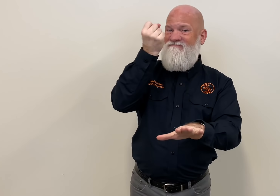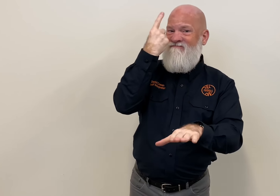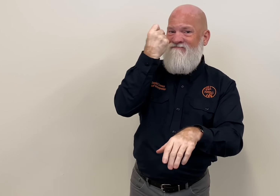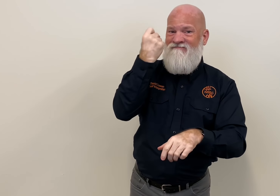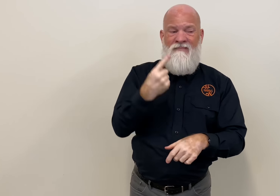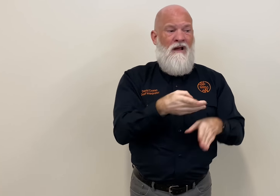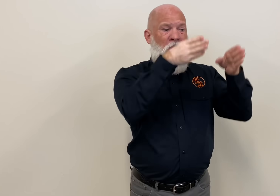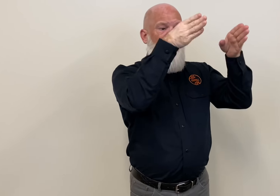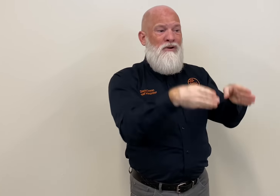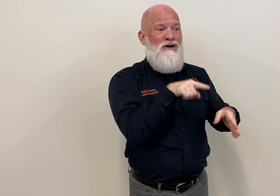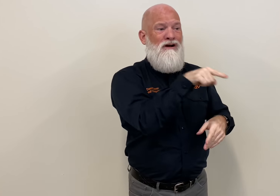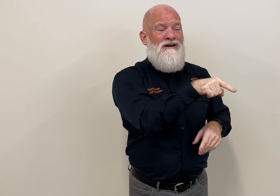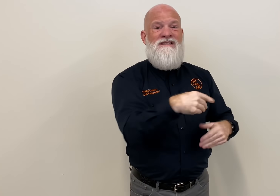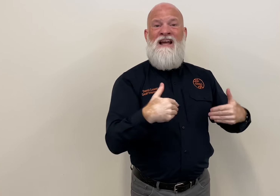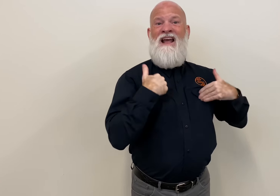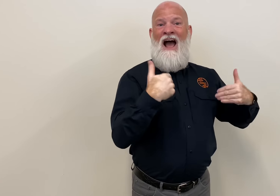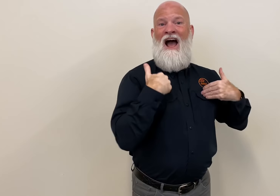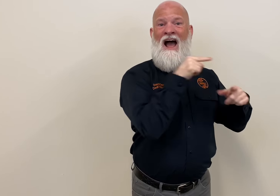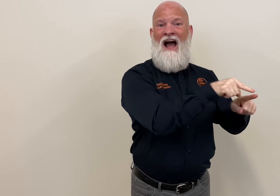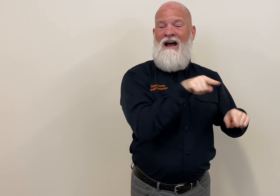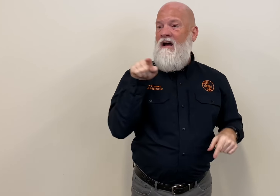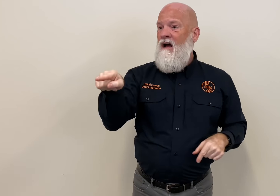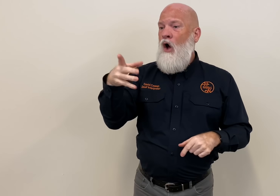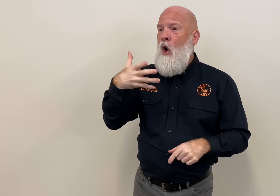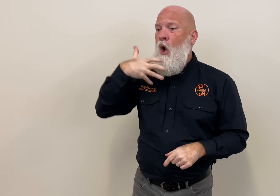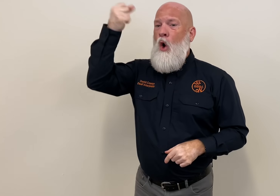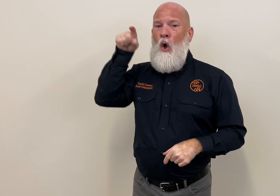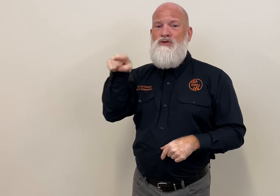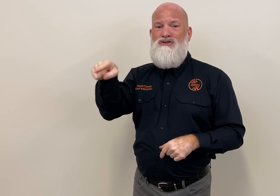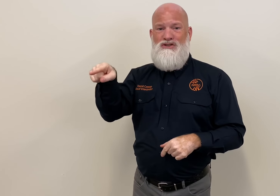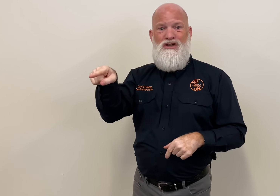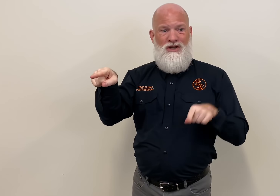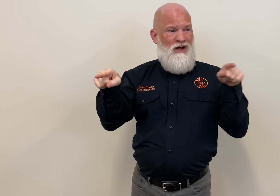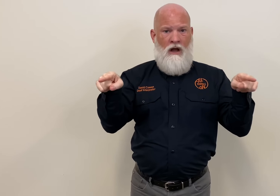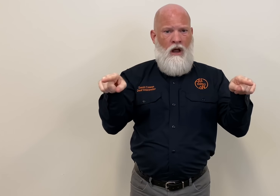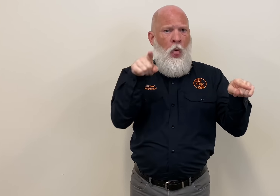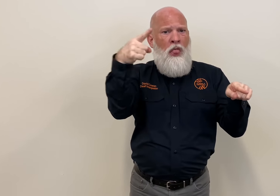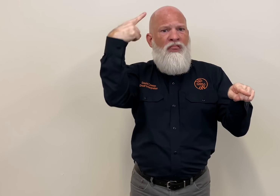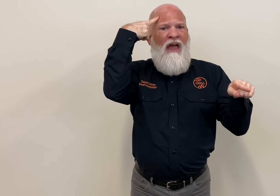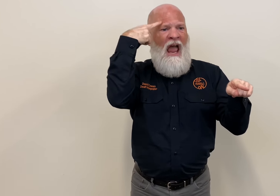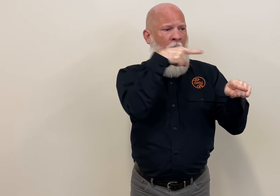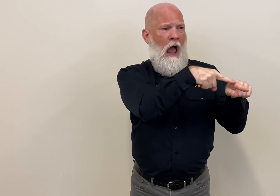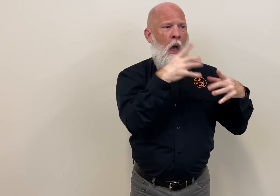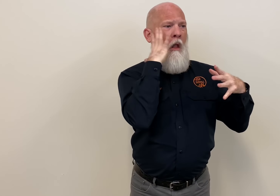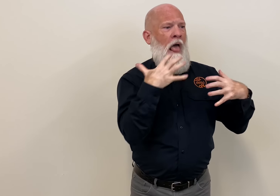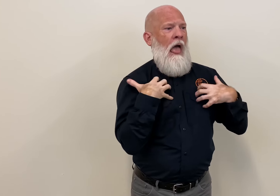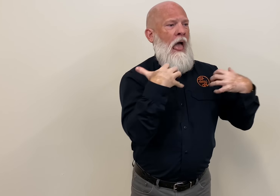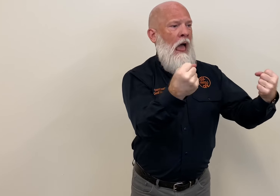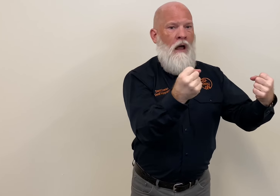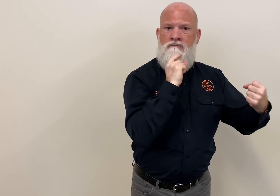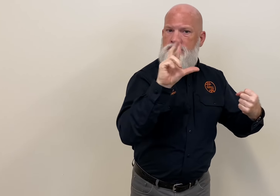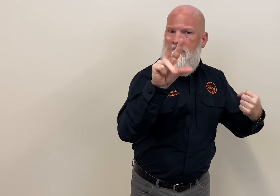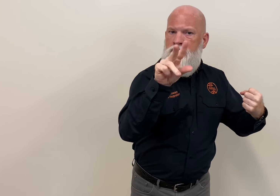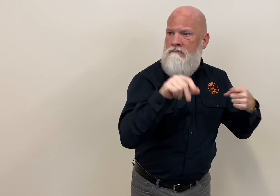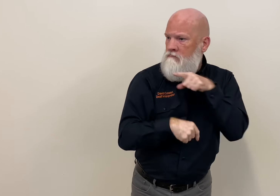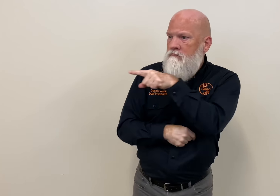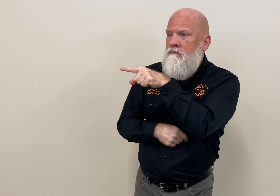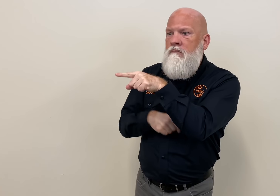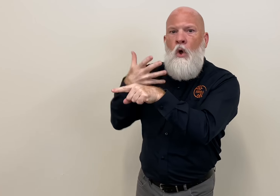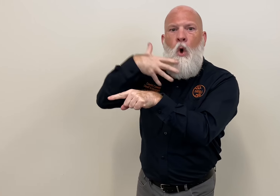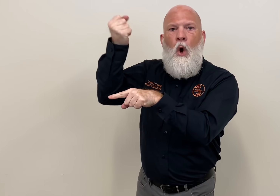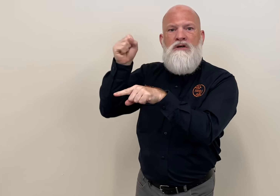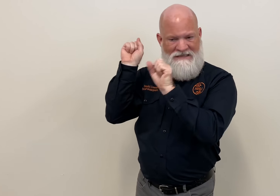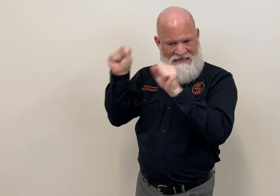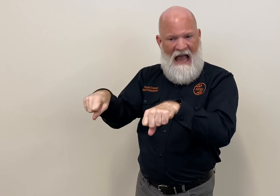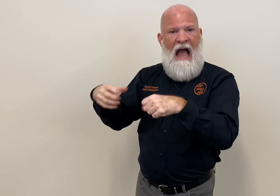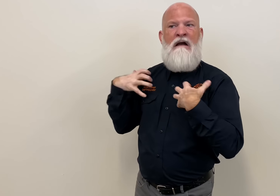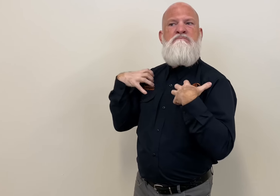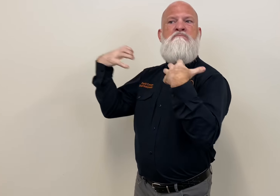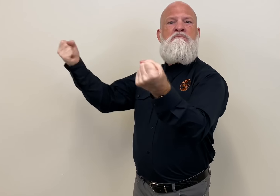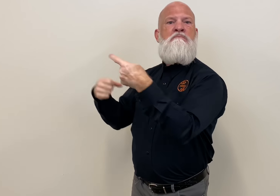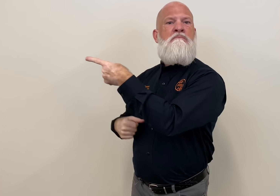However, Symptoms can range from mild to severe and may have different complications for each individual.